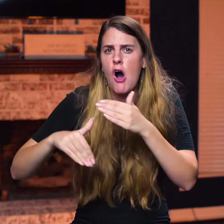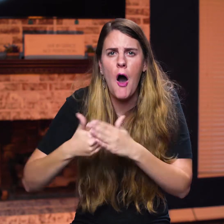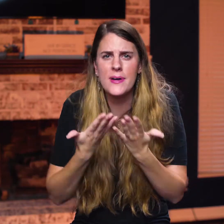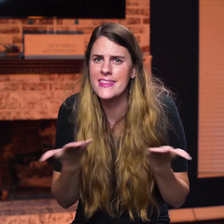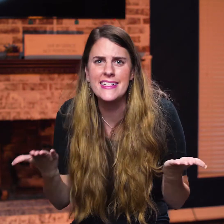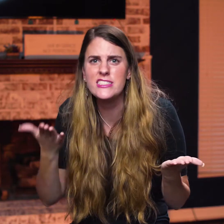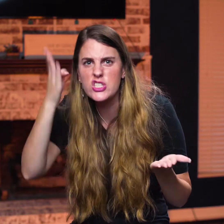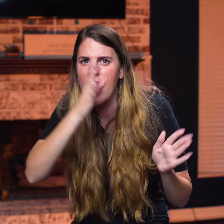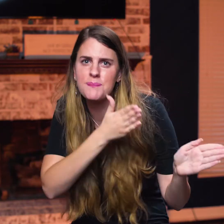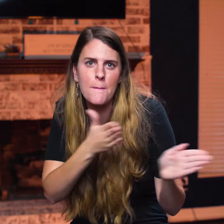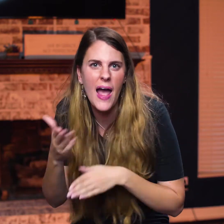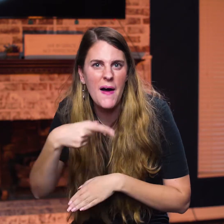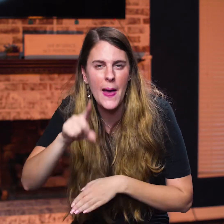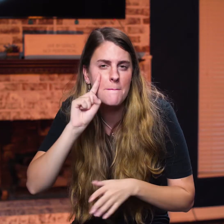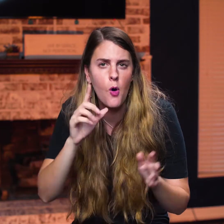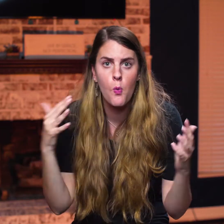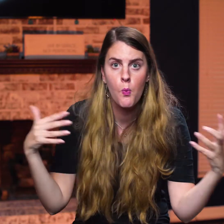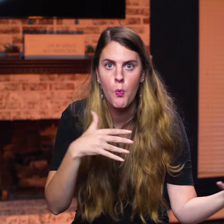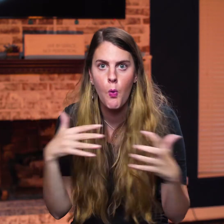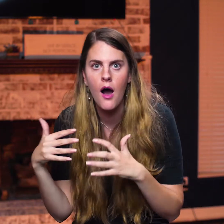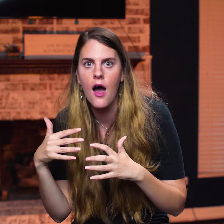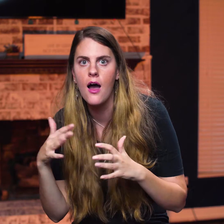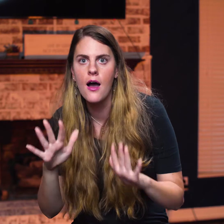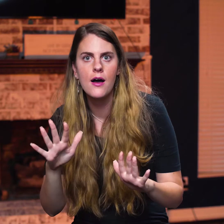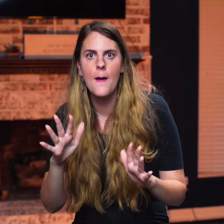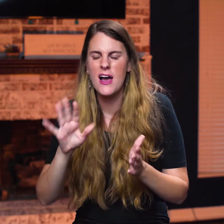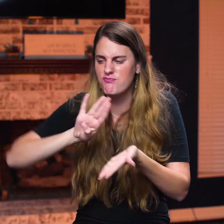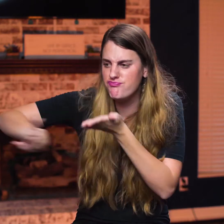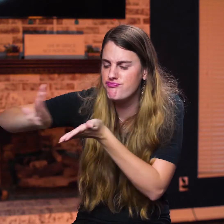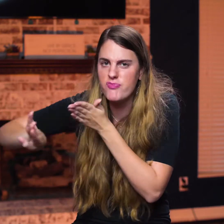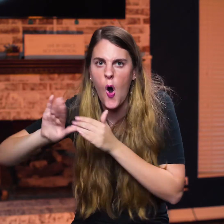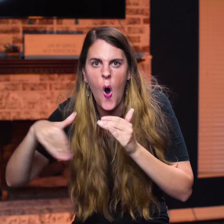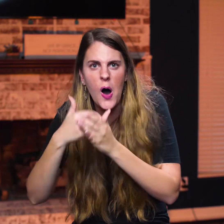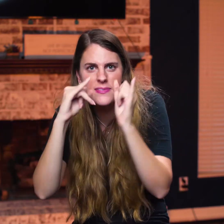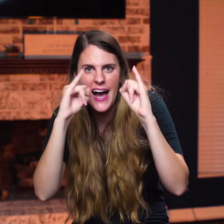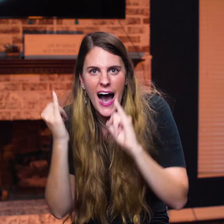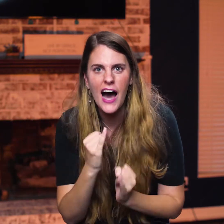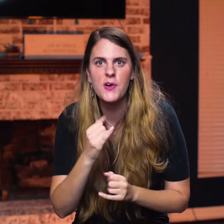In all of this, God is preparing them for war by ridding them of idols